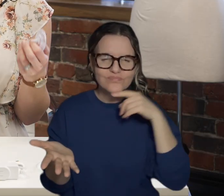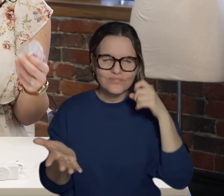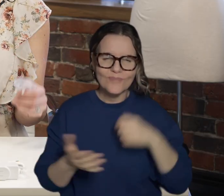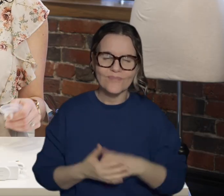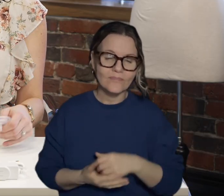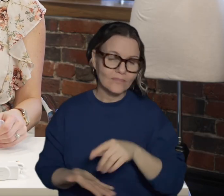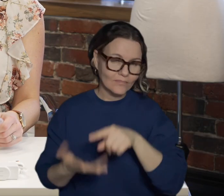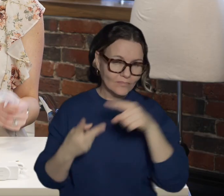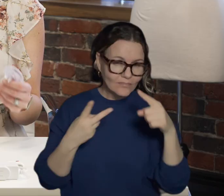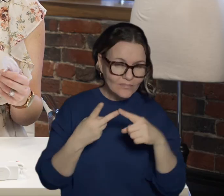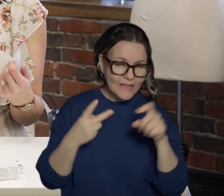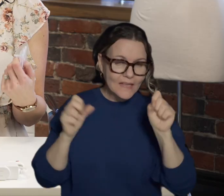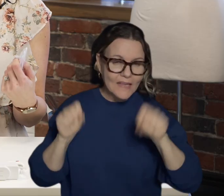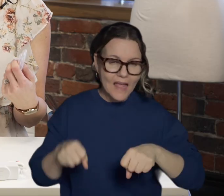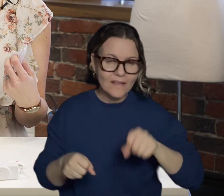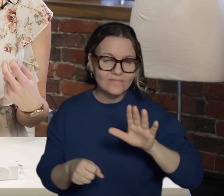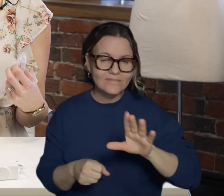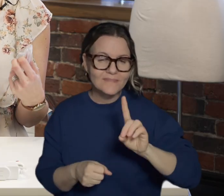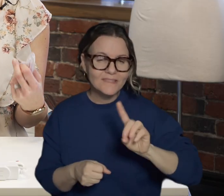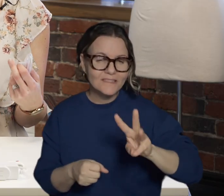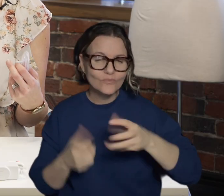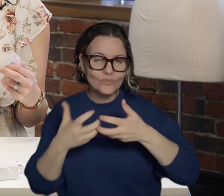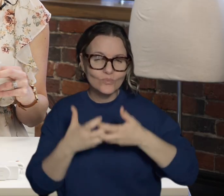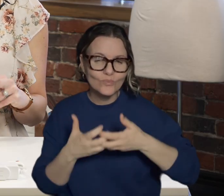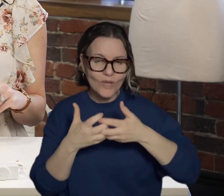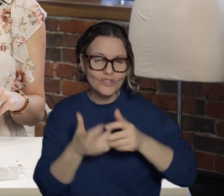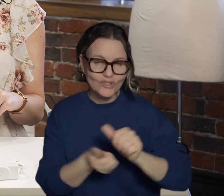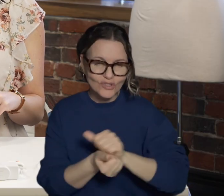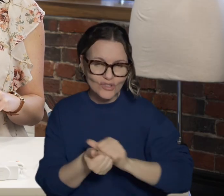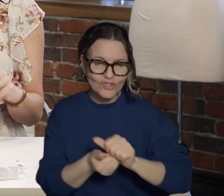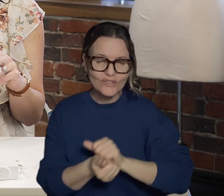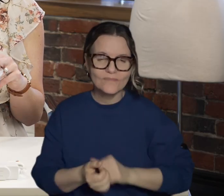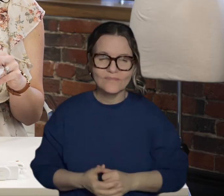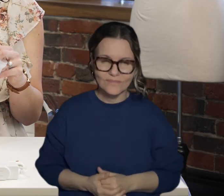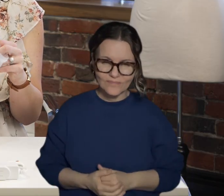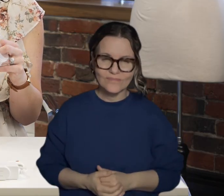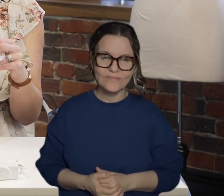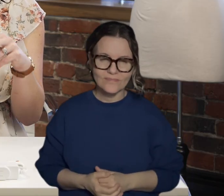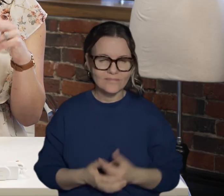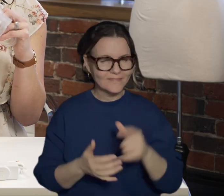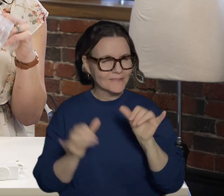6 minutes the other option is the dishwasher so if you wash these in the dishwasher you're still